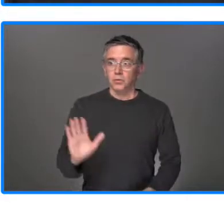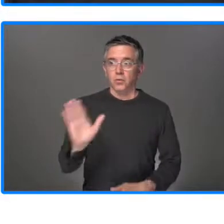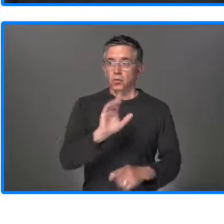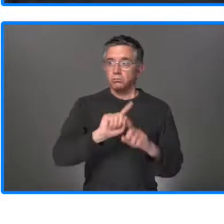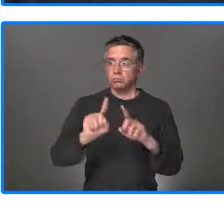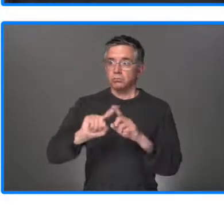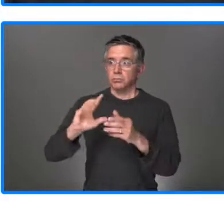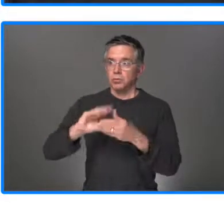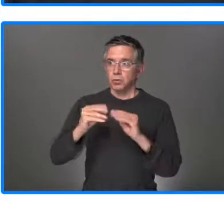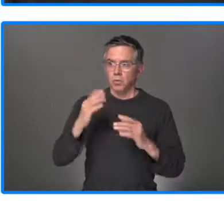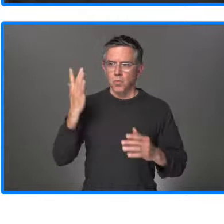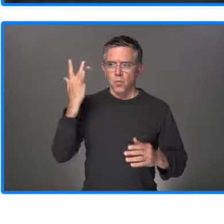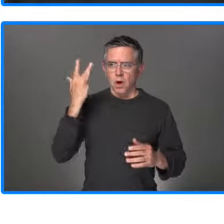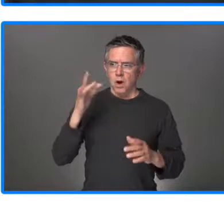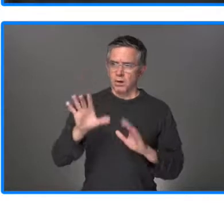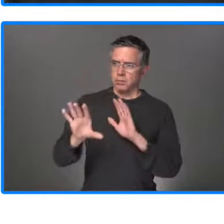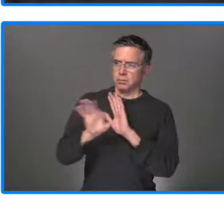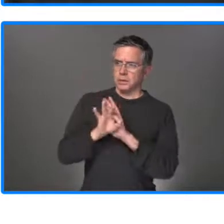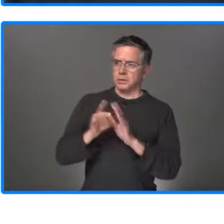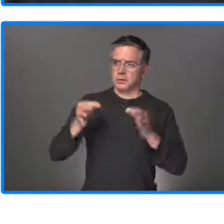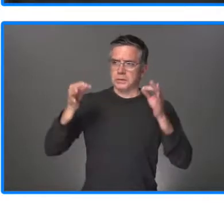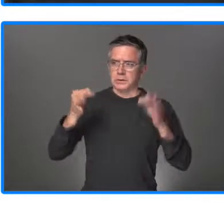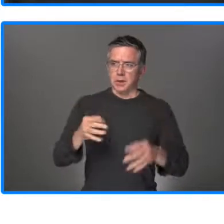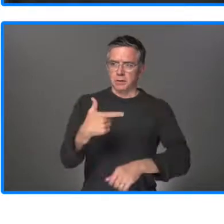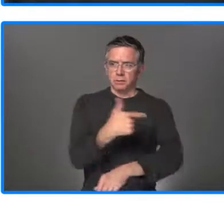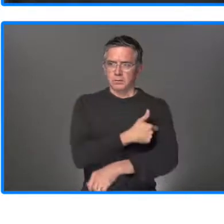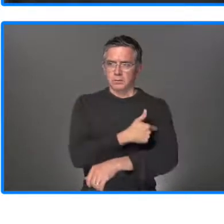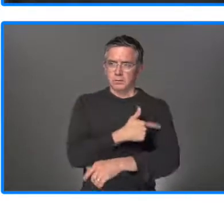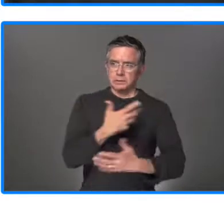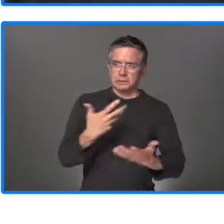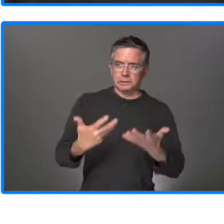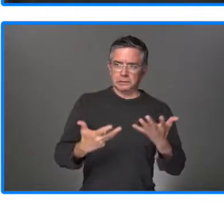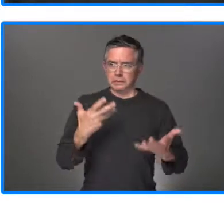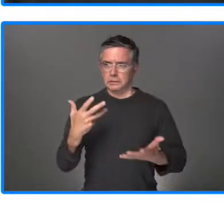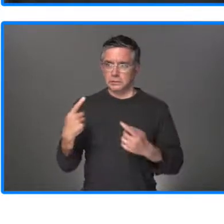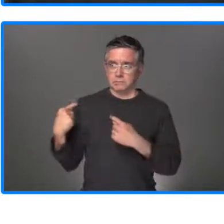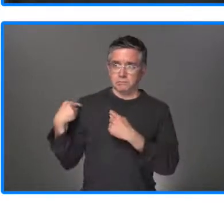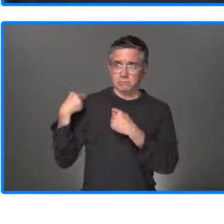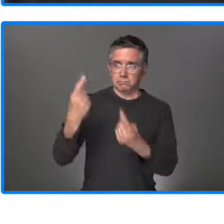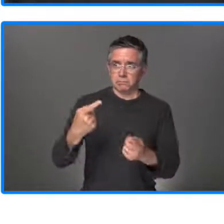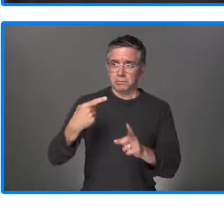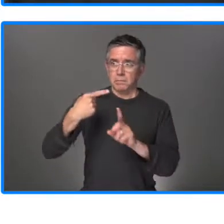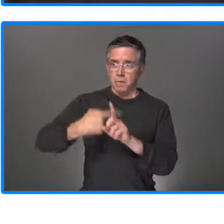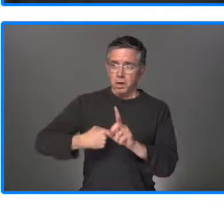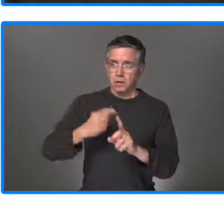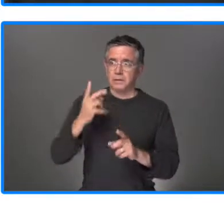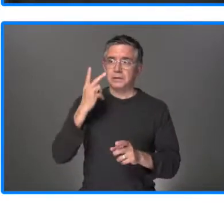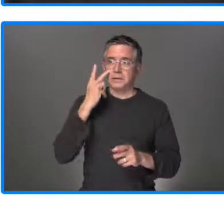In the past several weeks, we've seen vaccine supply improve and become more consistent.